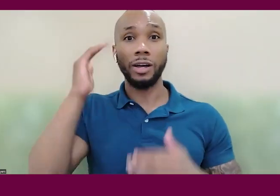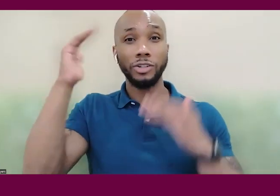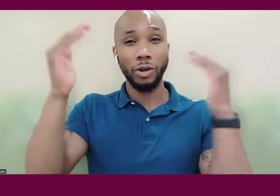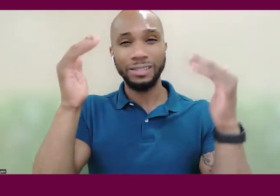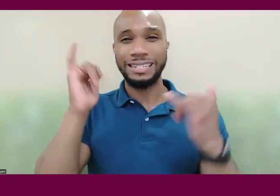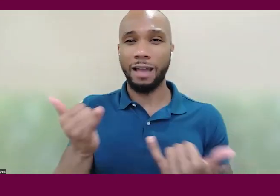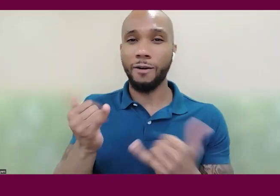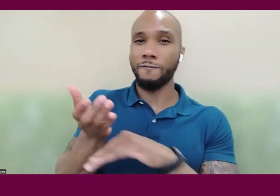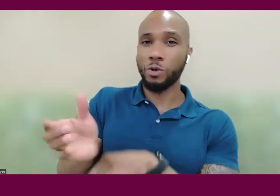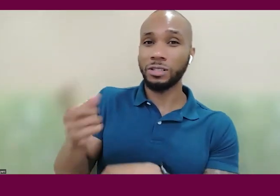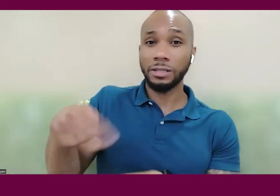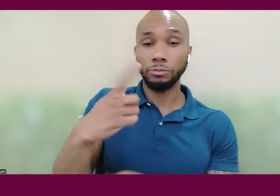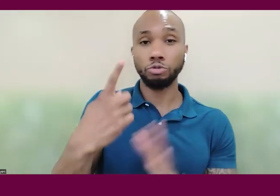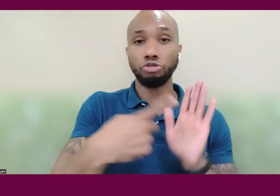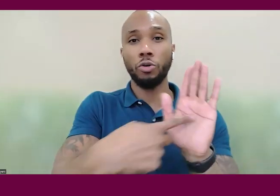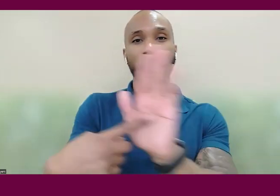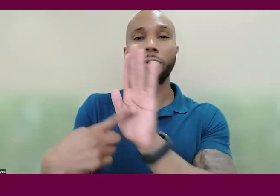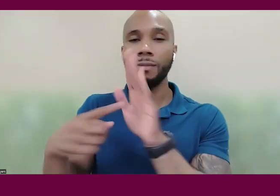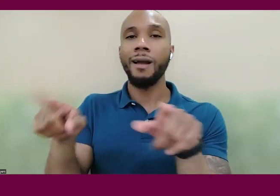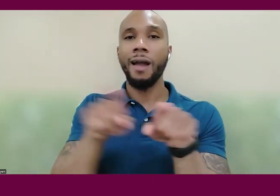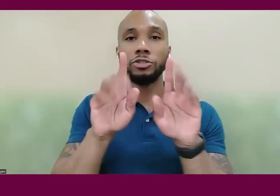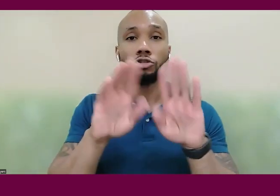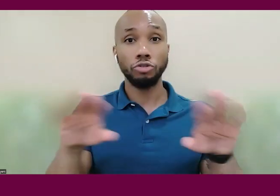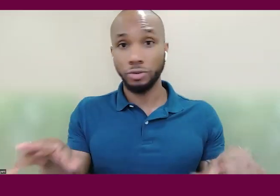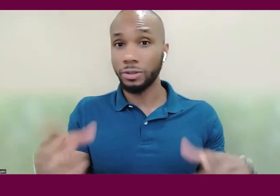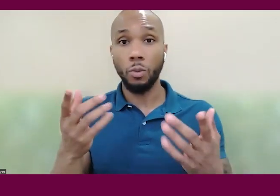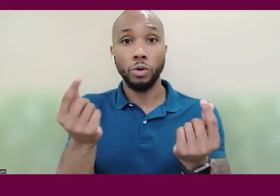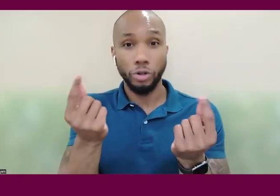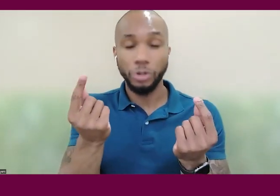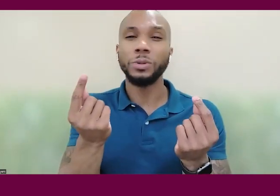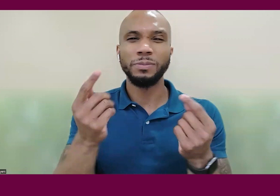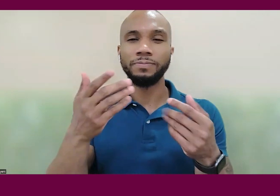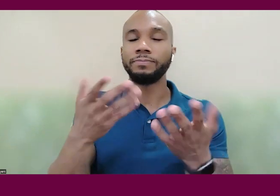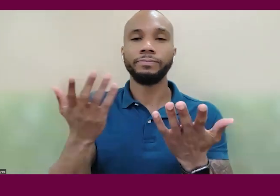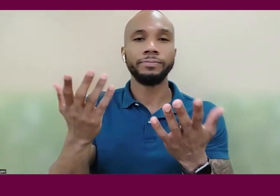Now they have to show them as children. Now they've just got to let them go.